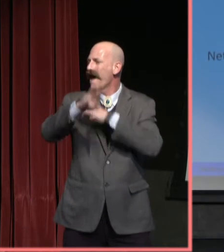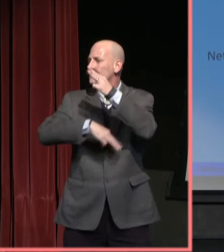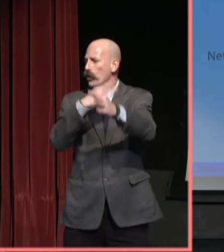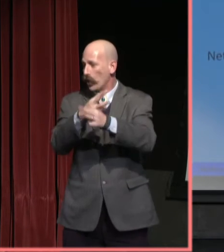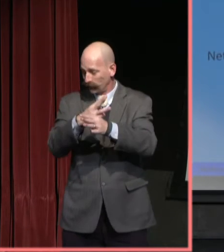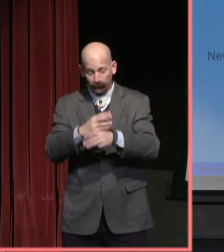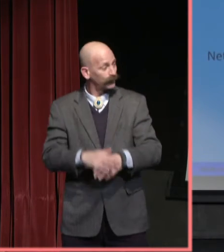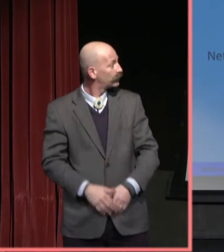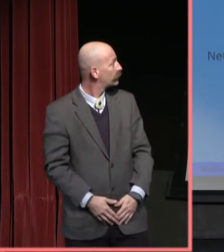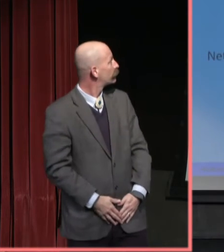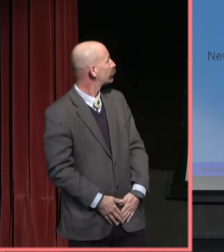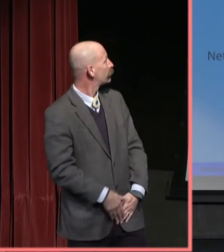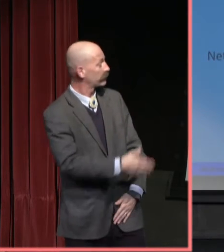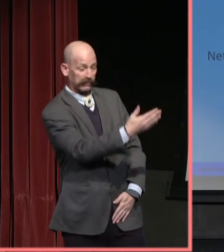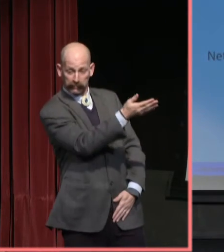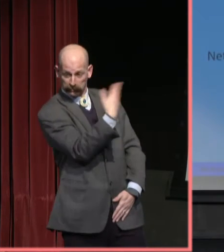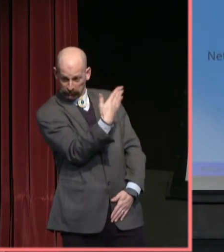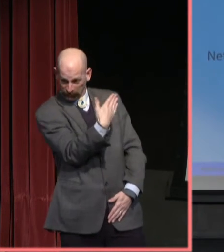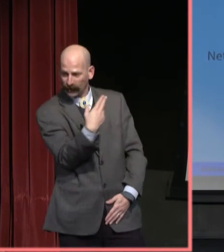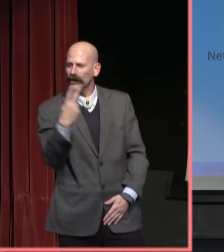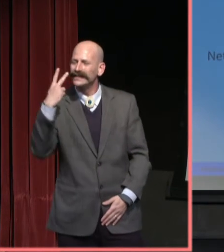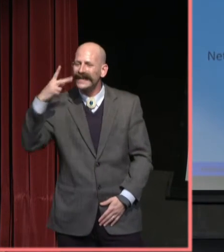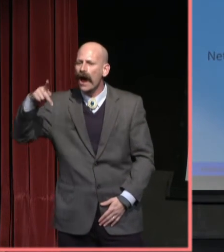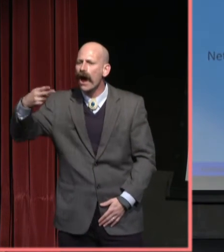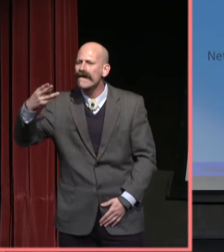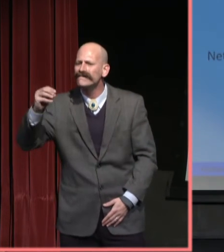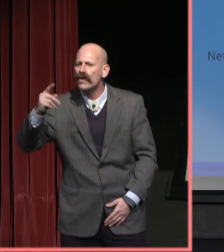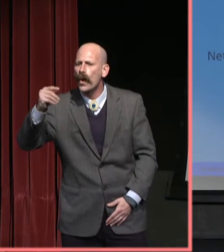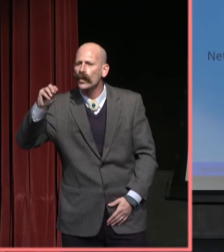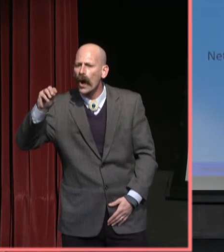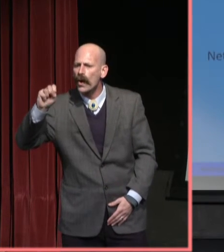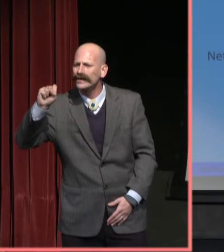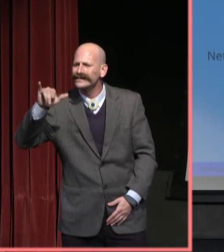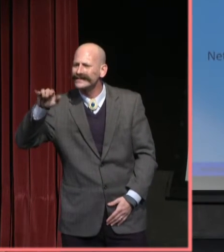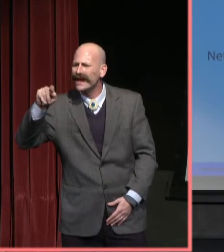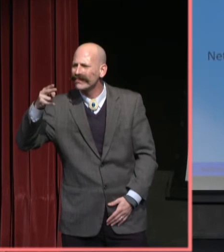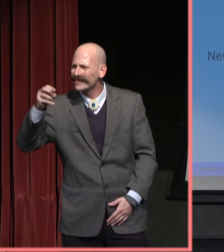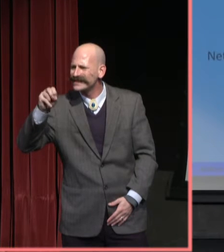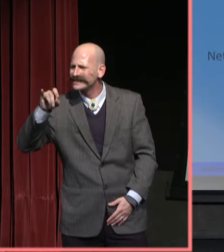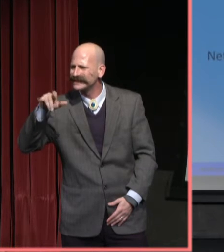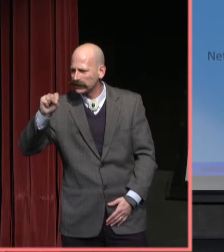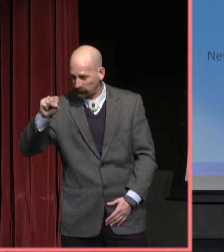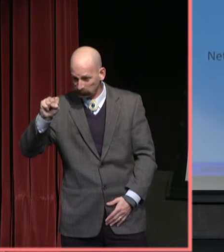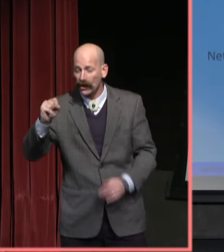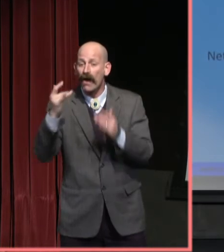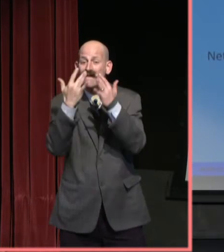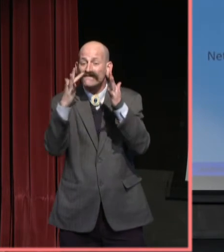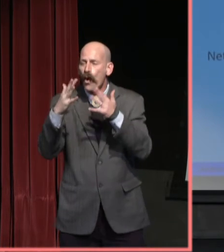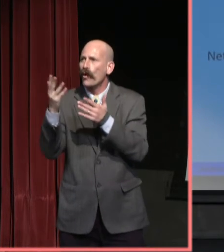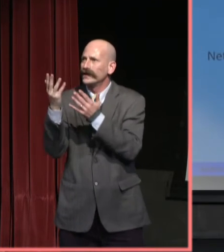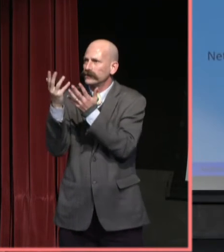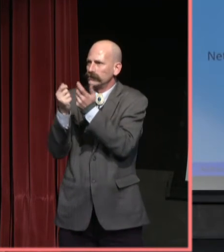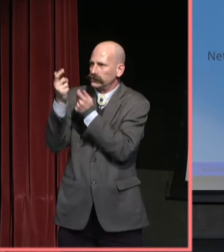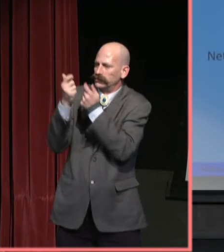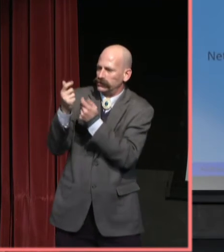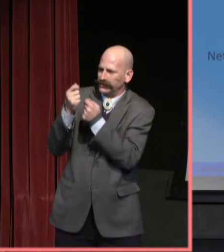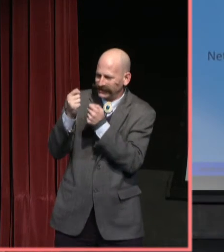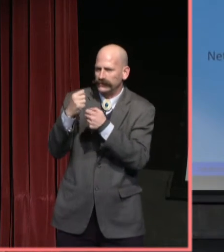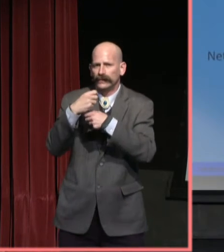On the left-hand side, we've got photosynthesis from the forest and all of these blue arrows are carbon dioxide.